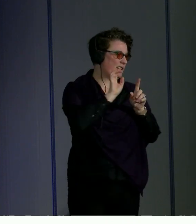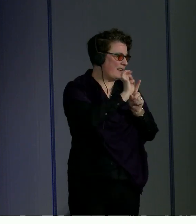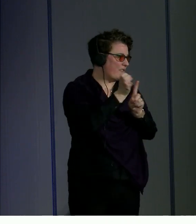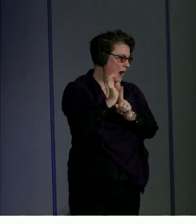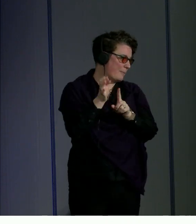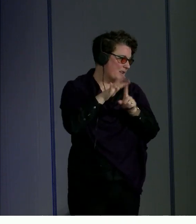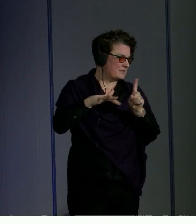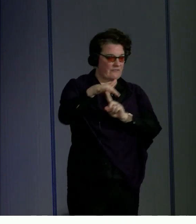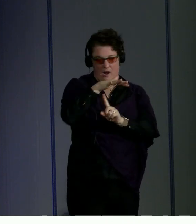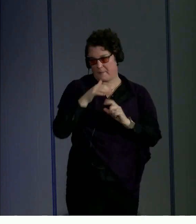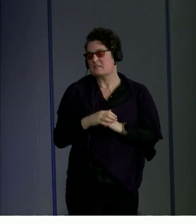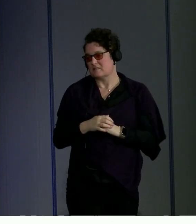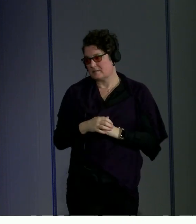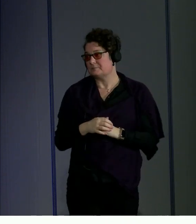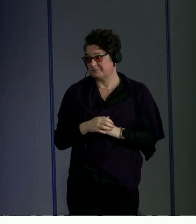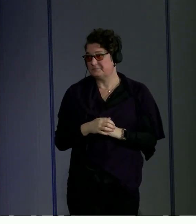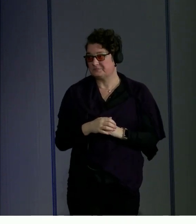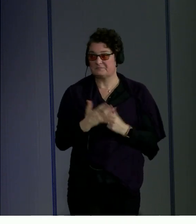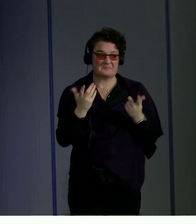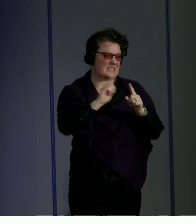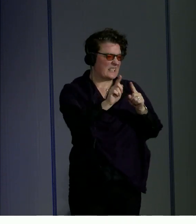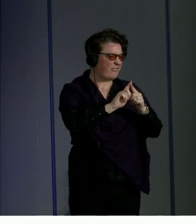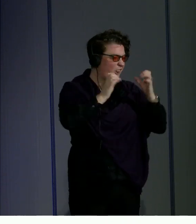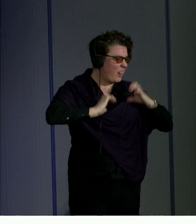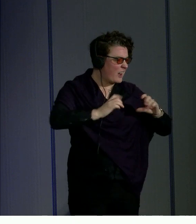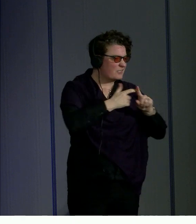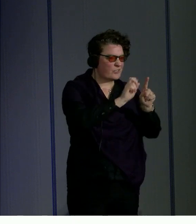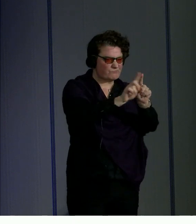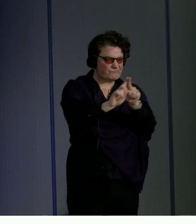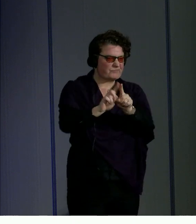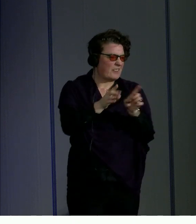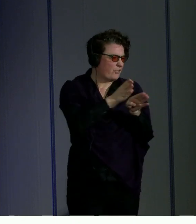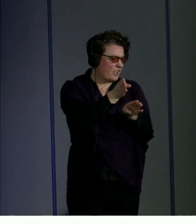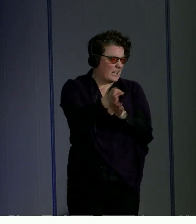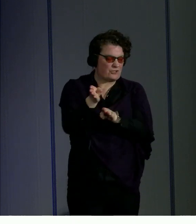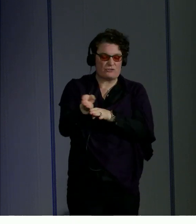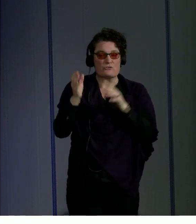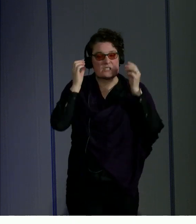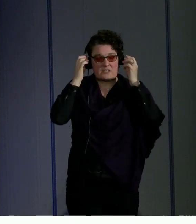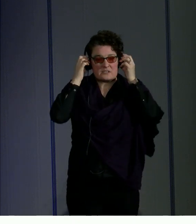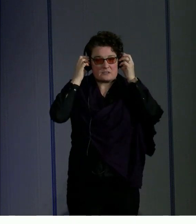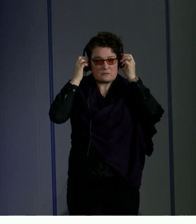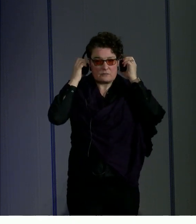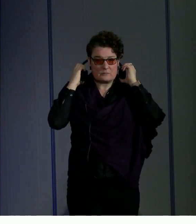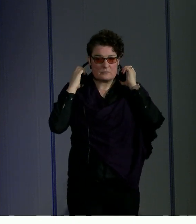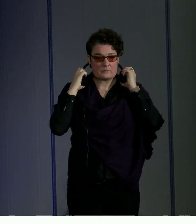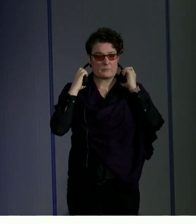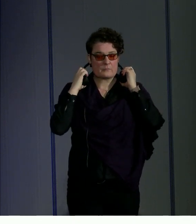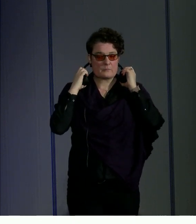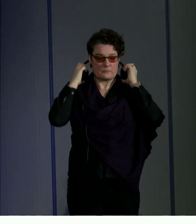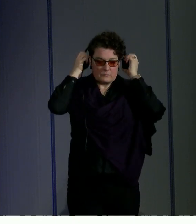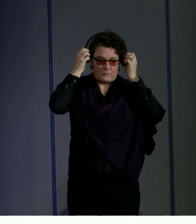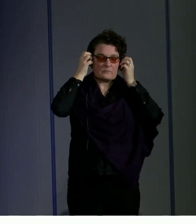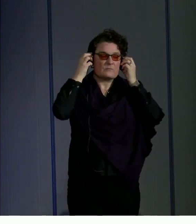from various industries. I like to share with you a permanent story. A couple of years ago,